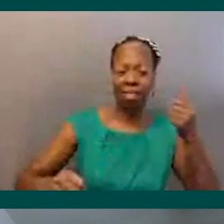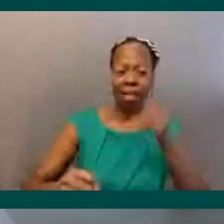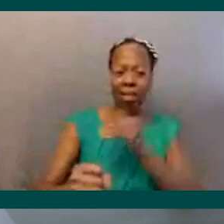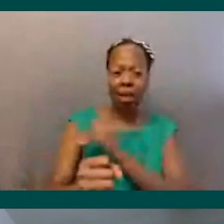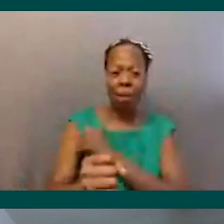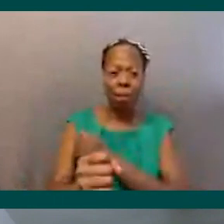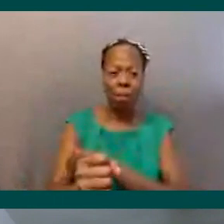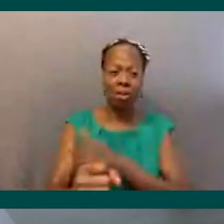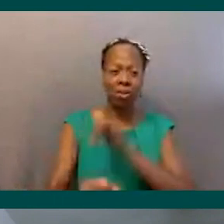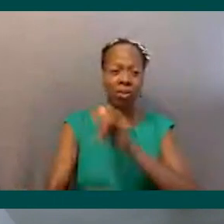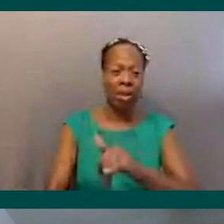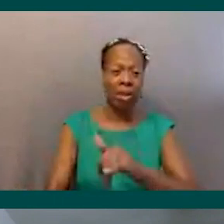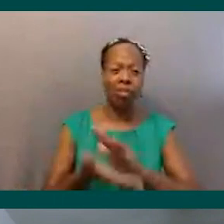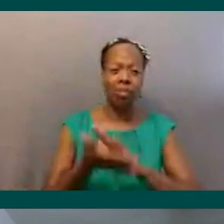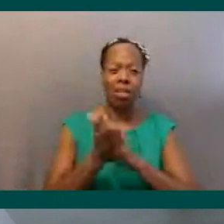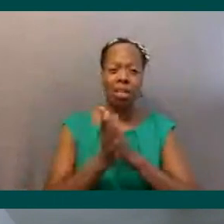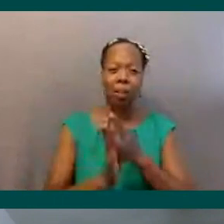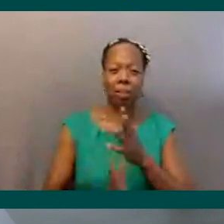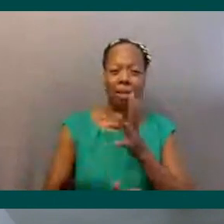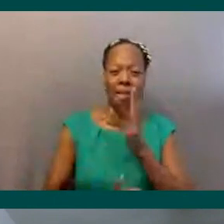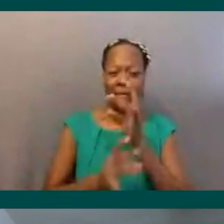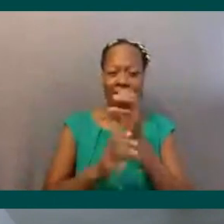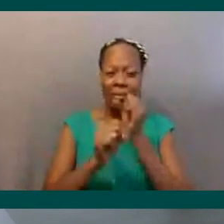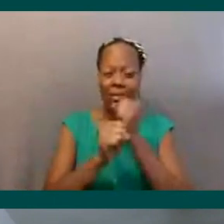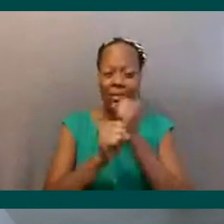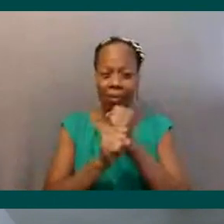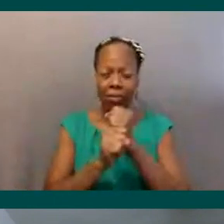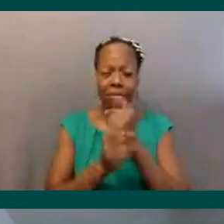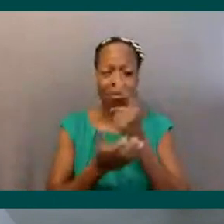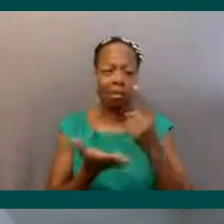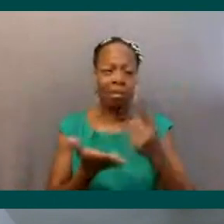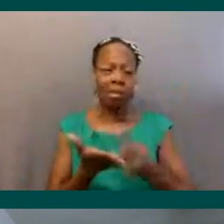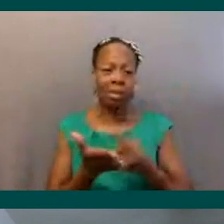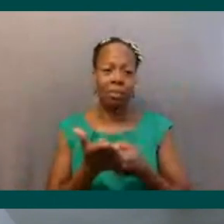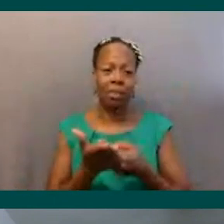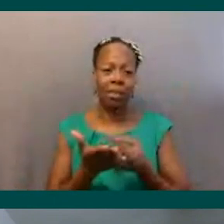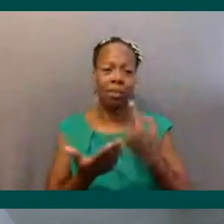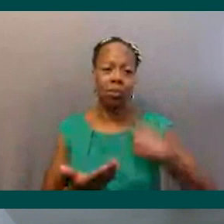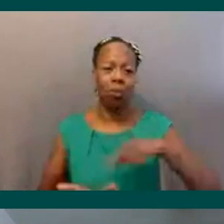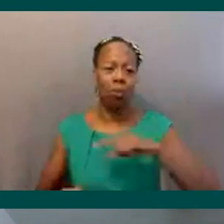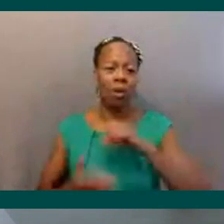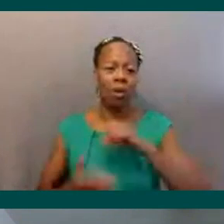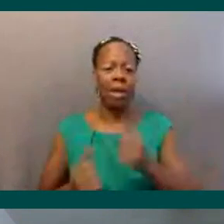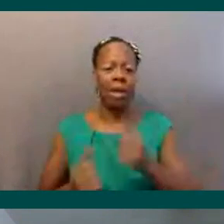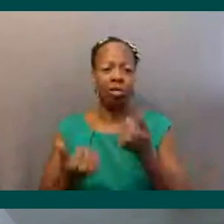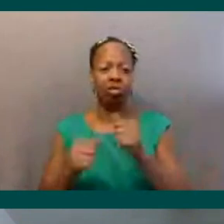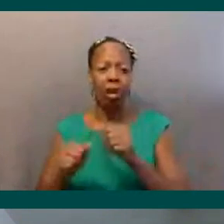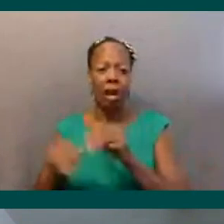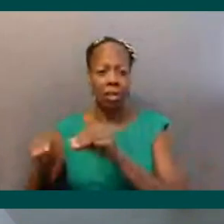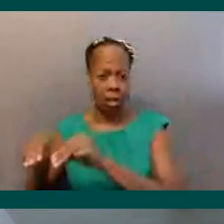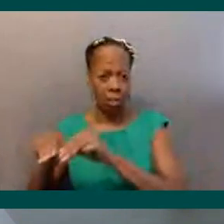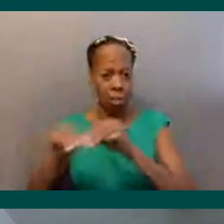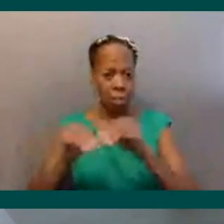try and move them to another part of the limb so that they function in a helpful way.